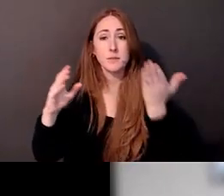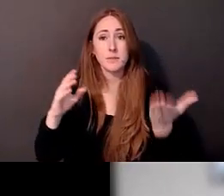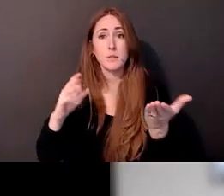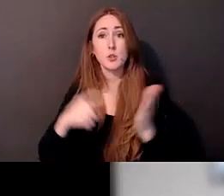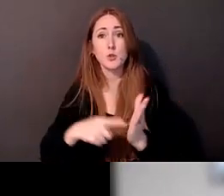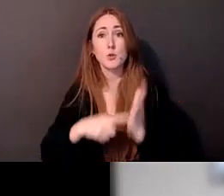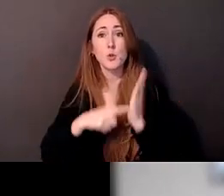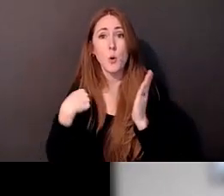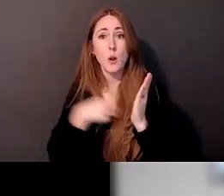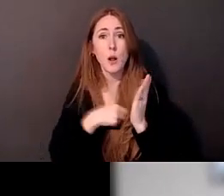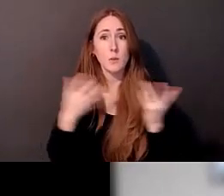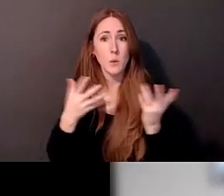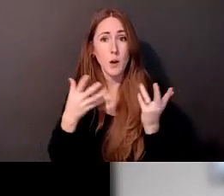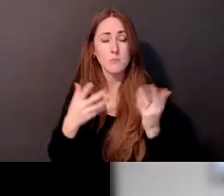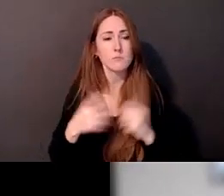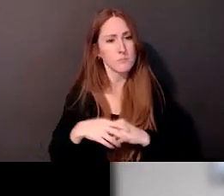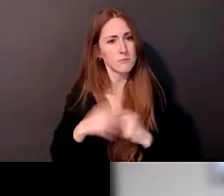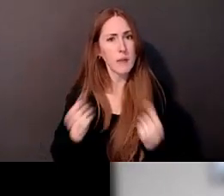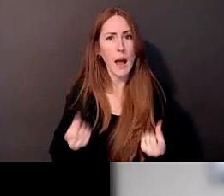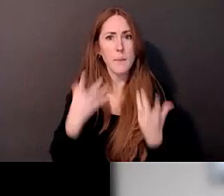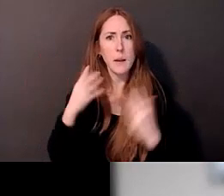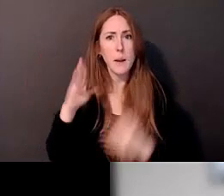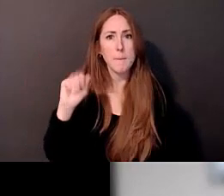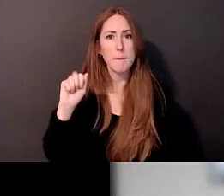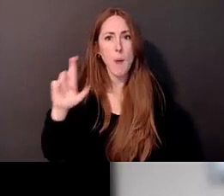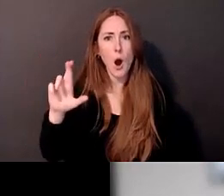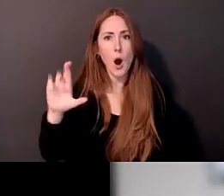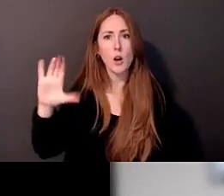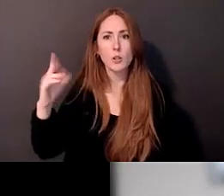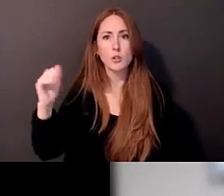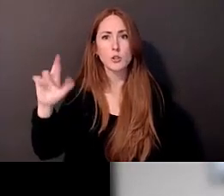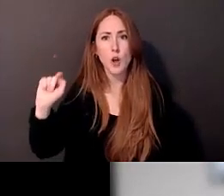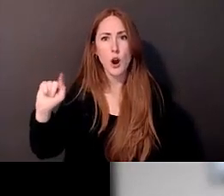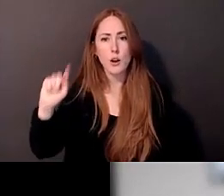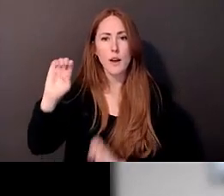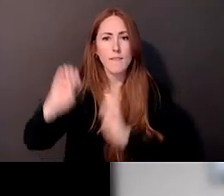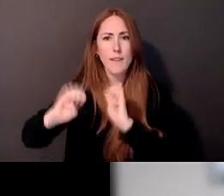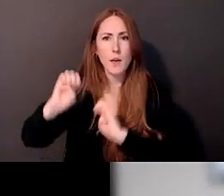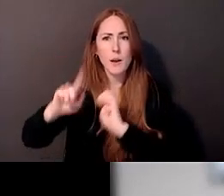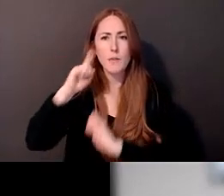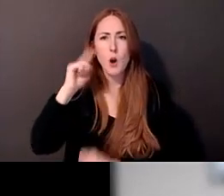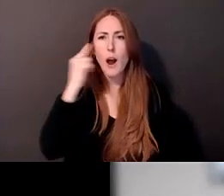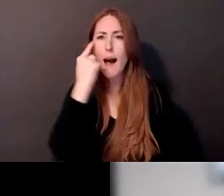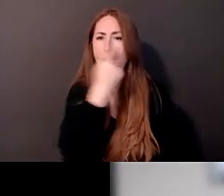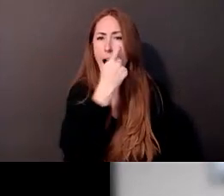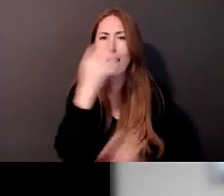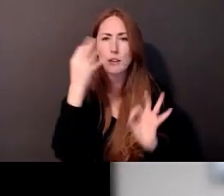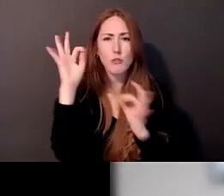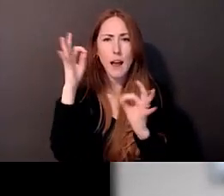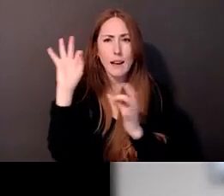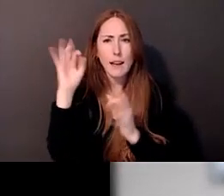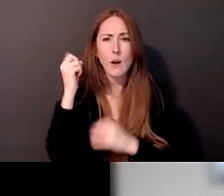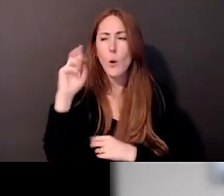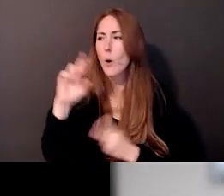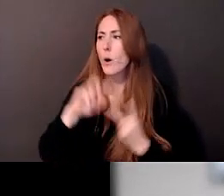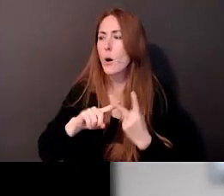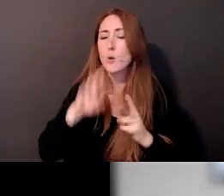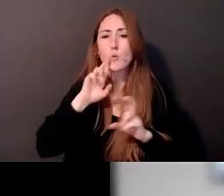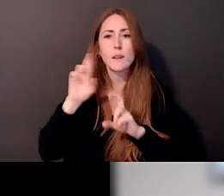how many bar charts were evaluated for eye tracking or for response accuracy.